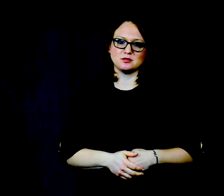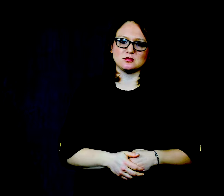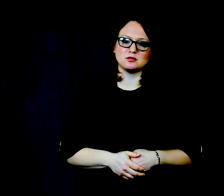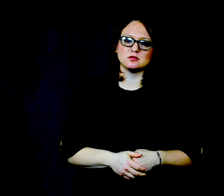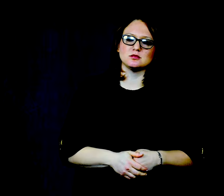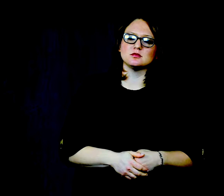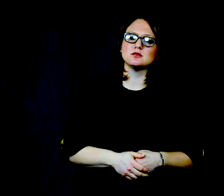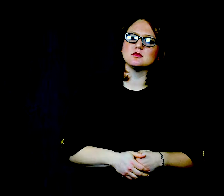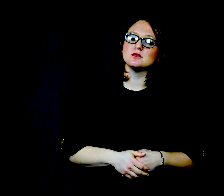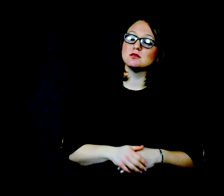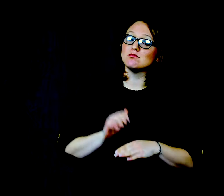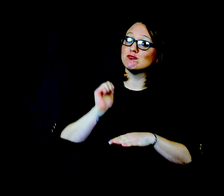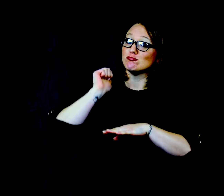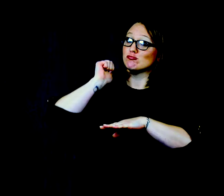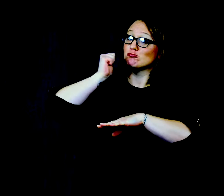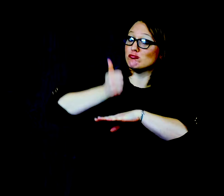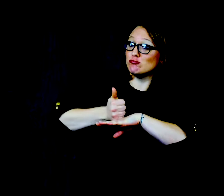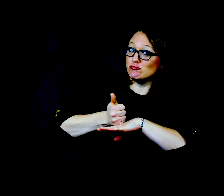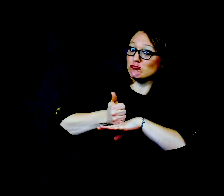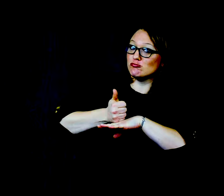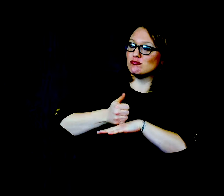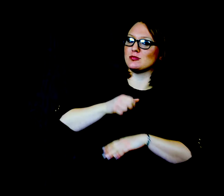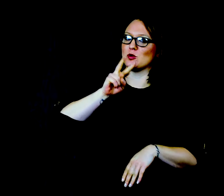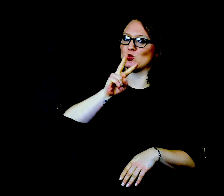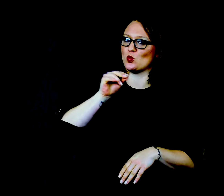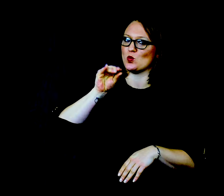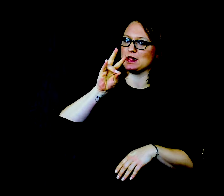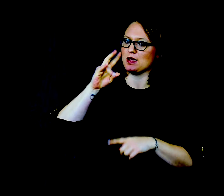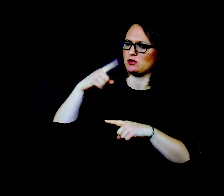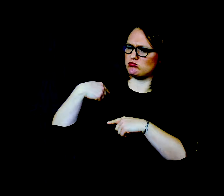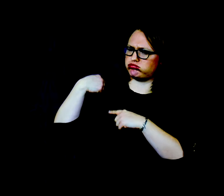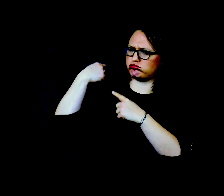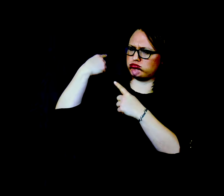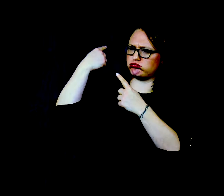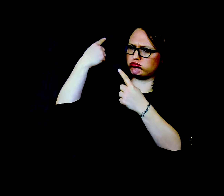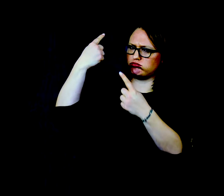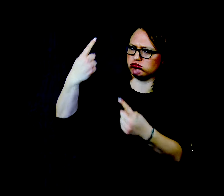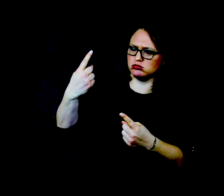Since 2007, Minnesota’s children and their families